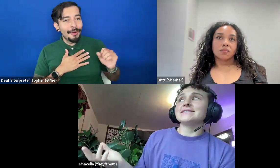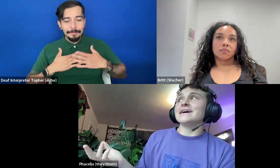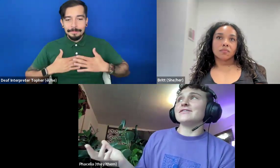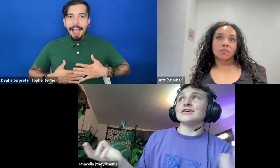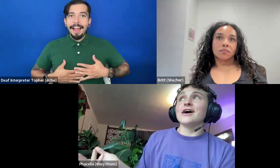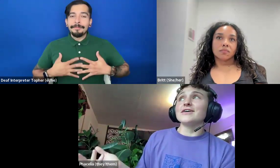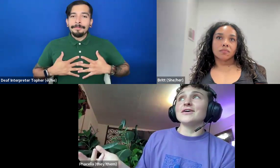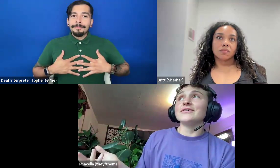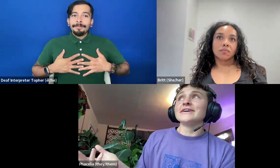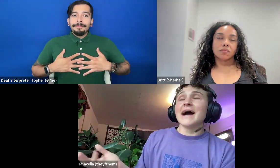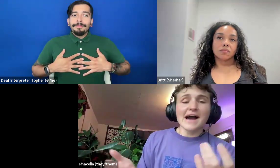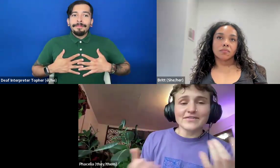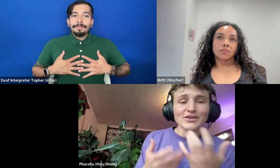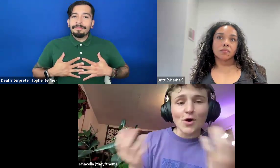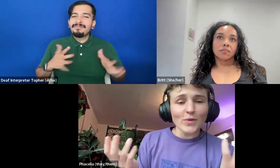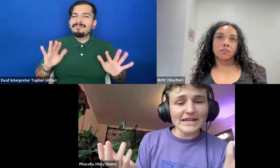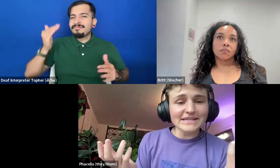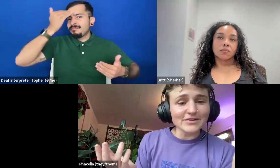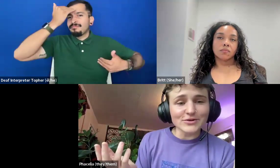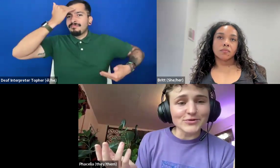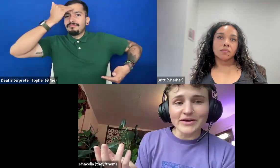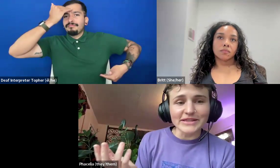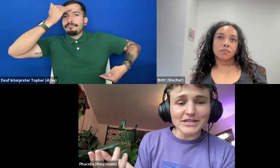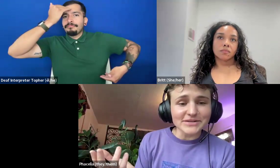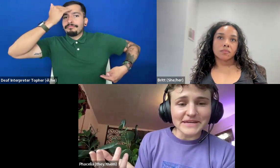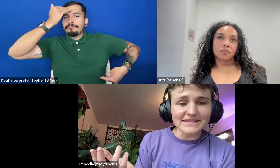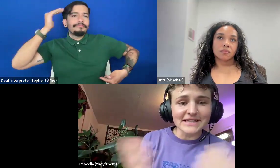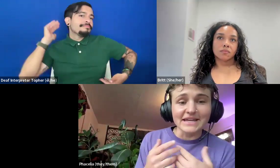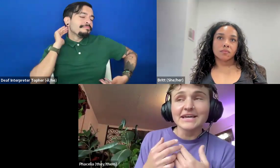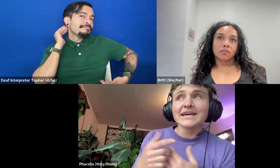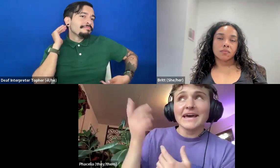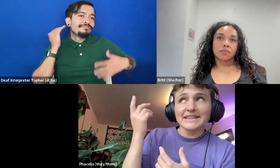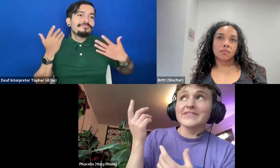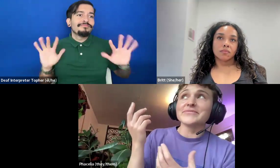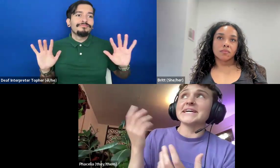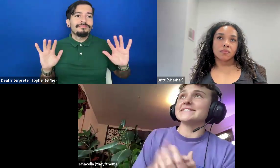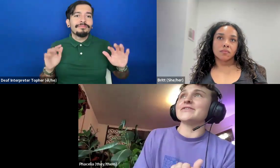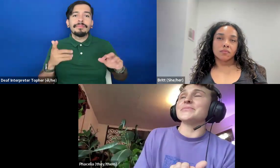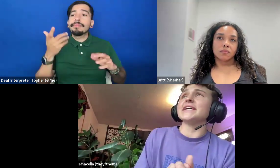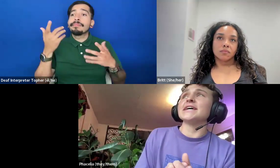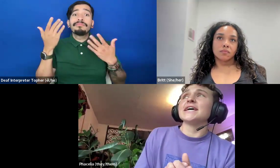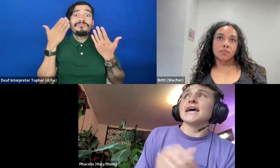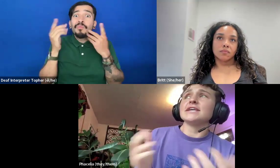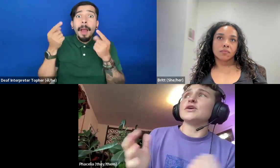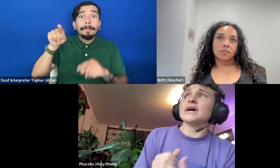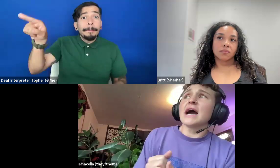in Palestine or the Congo, I have no way to tell you what liberation means. And, and the government can tell me, "Hey, you know what?